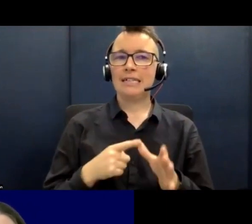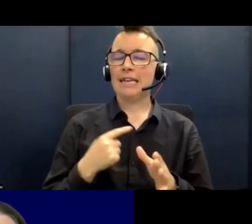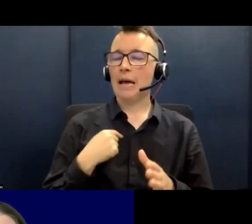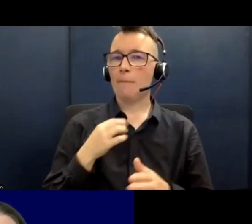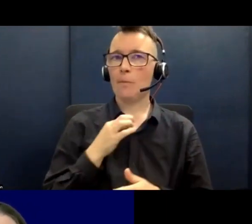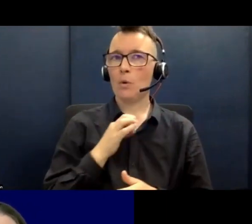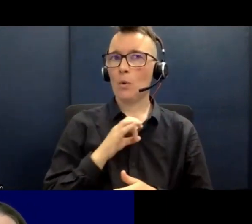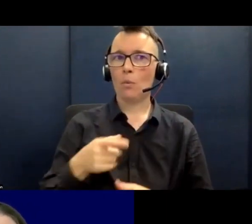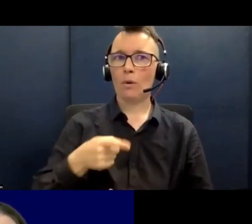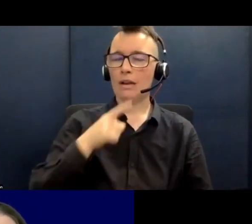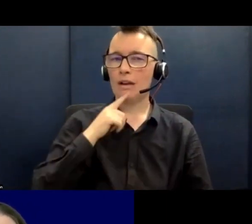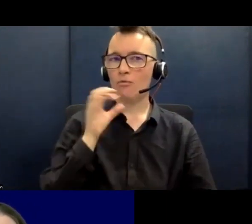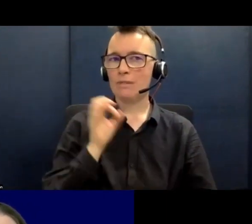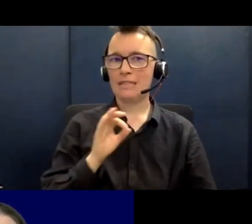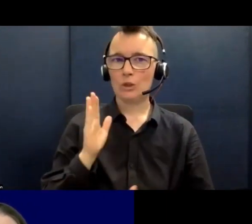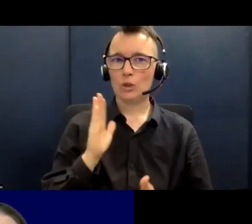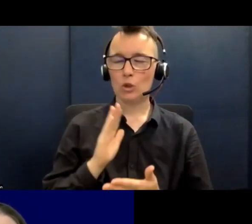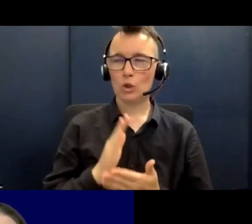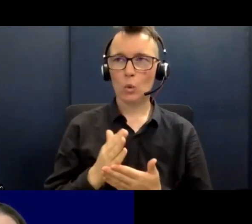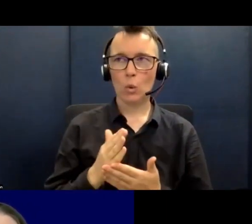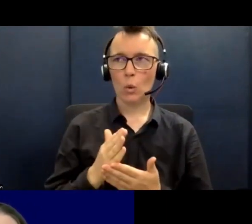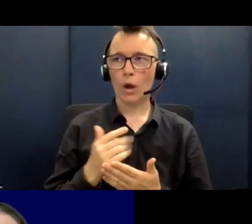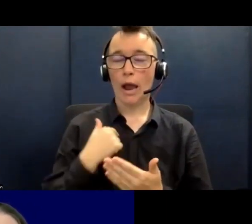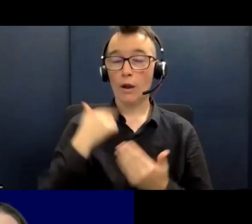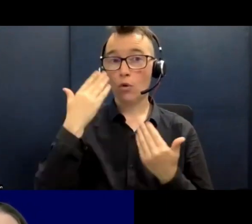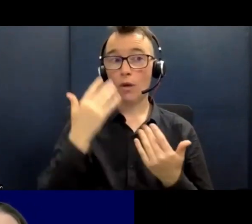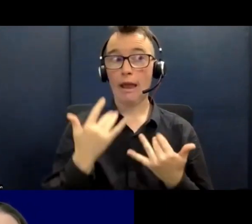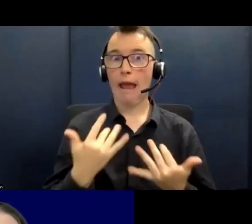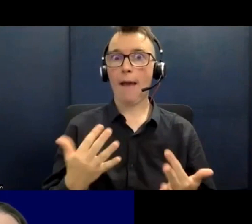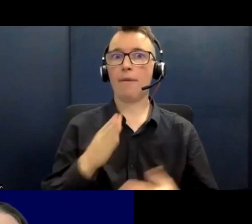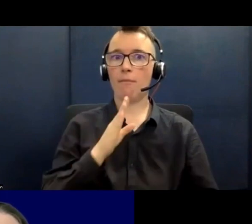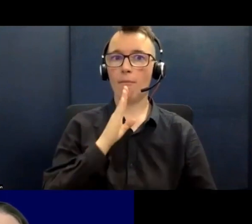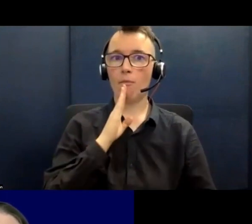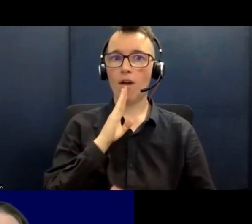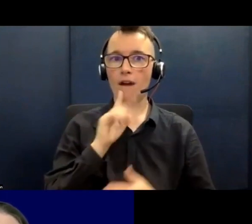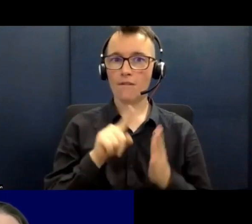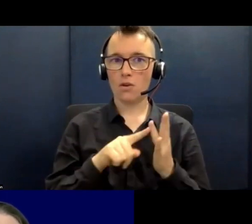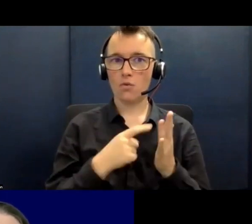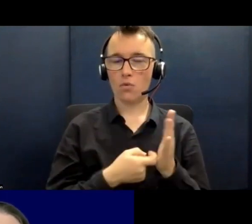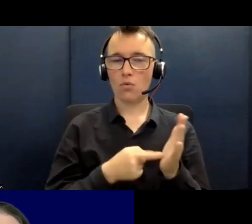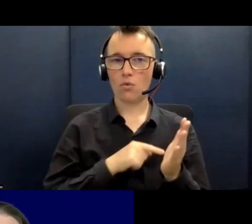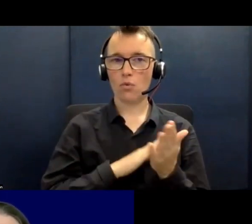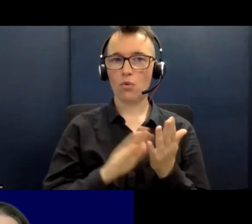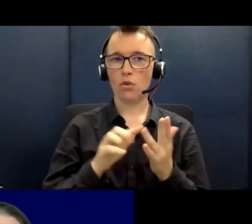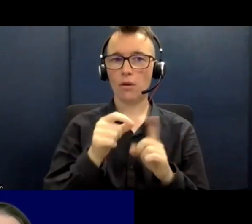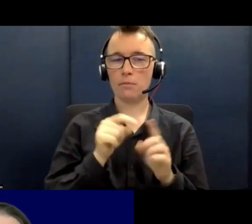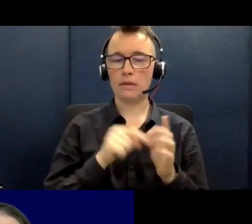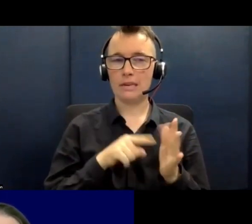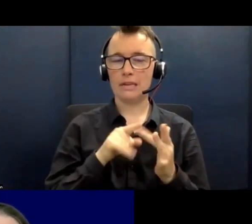private orthoptists that there are, but there are there is an increase in number. I think